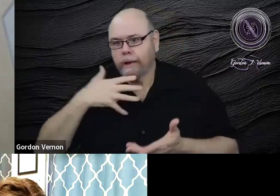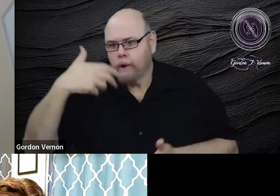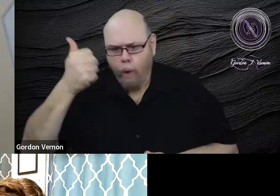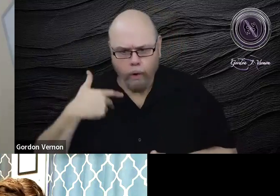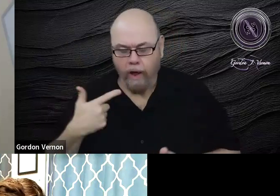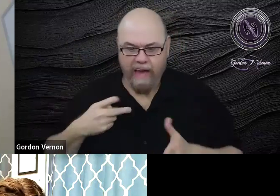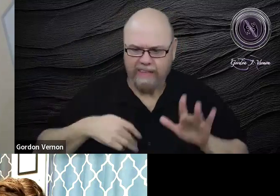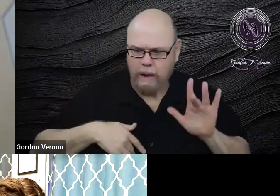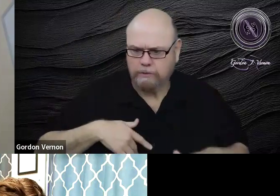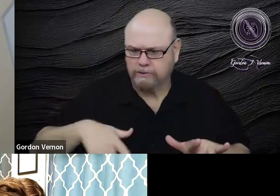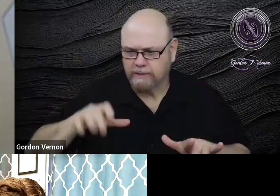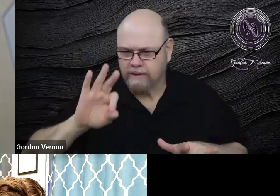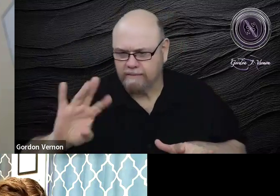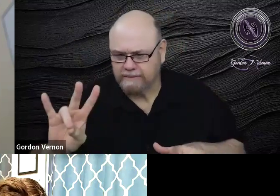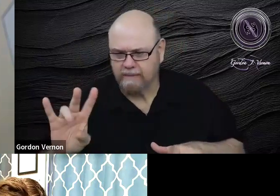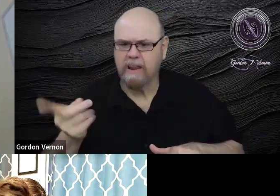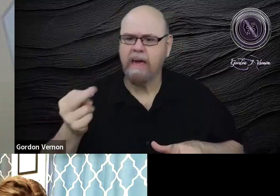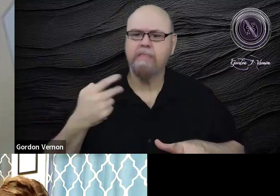And if we do that and if we take further steps then